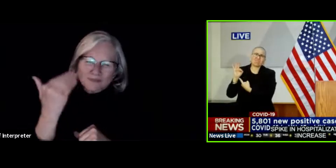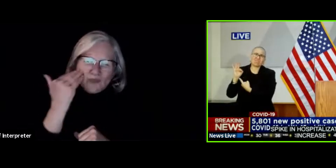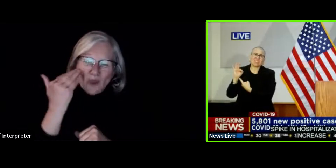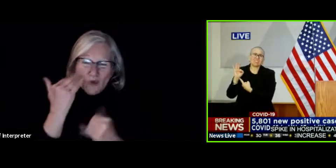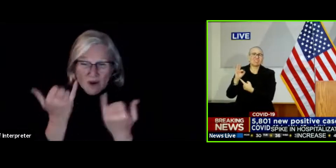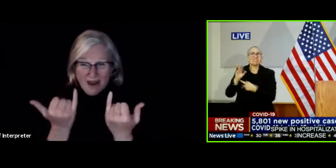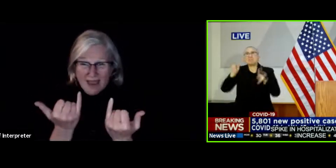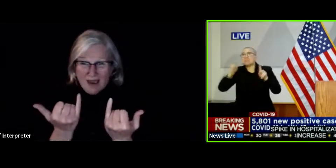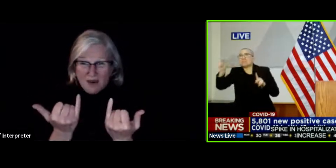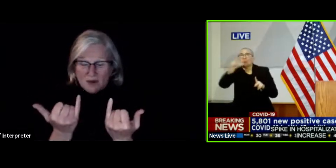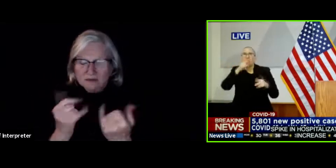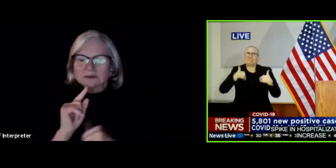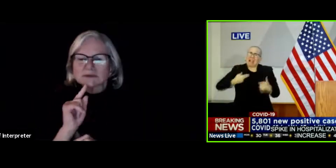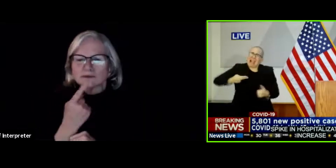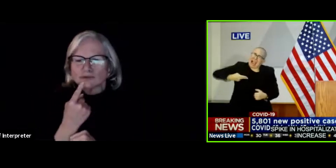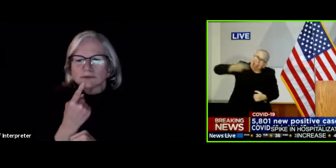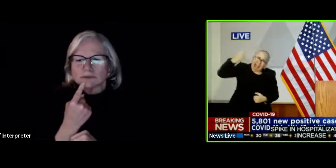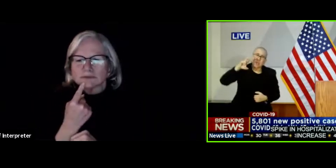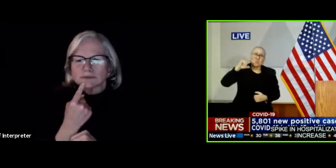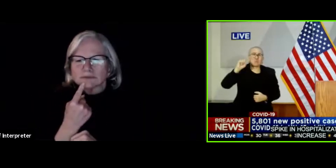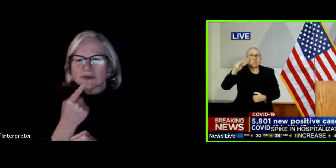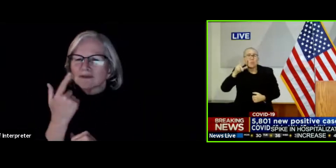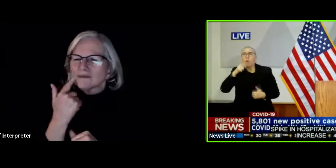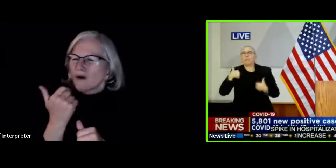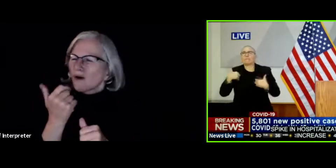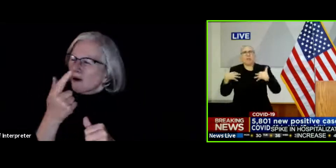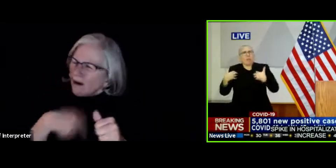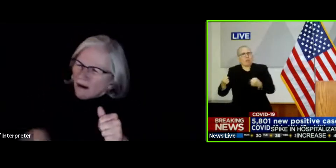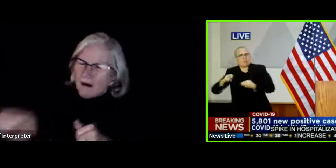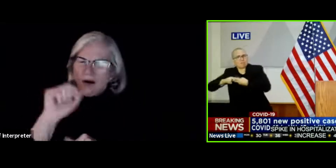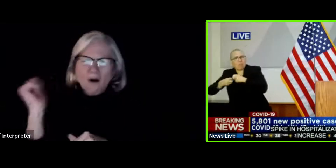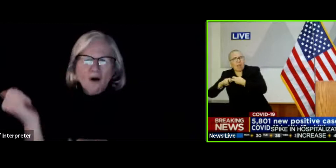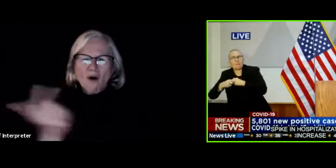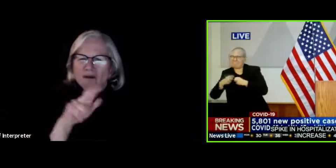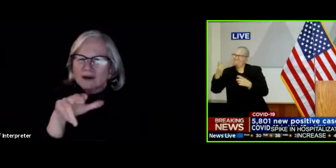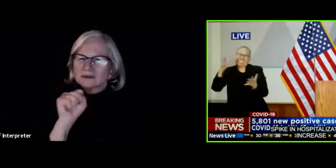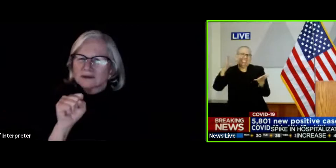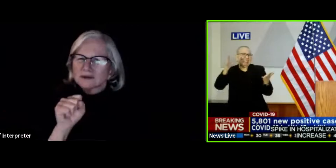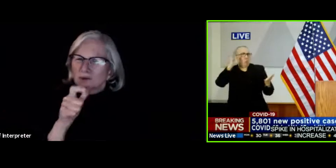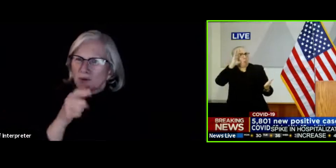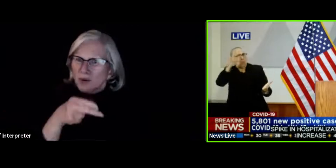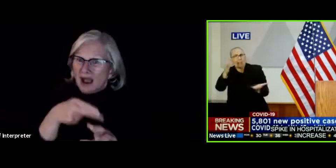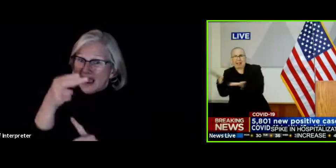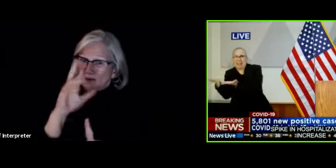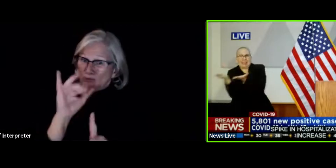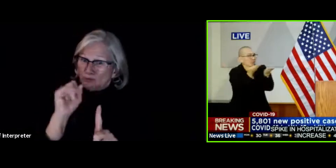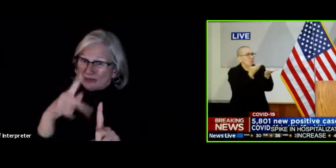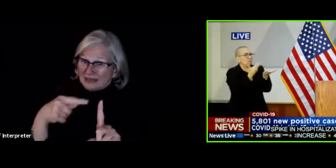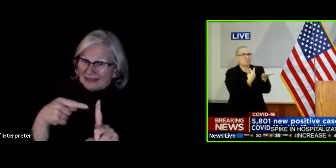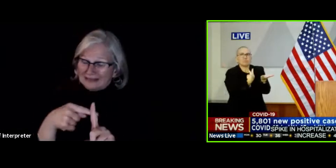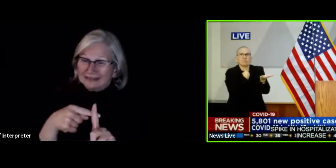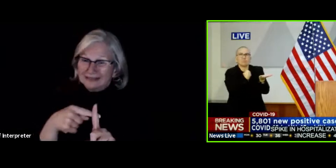AND NOT ONLY FOR THOSE WHO ENDS UP IN THE HOSPITAL. SOME PEOPLE GET THROUGH A COURSE OF ILLNESS WITH